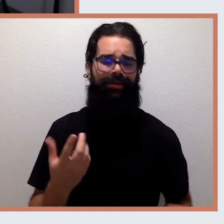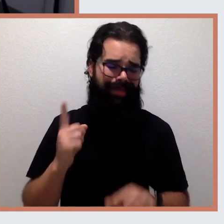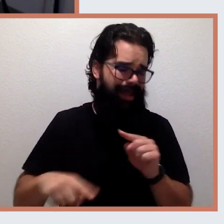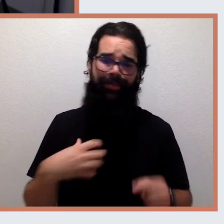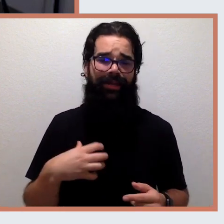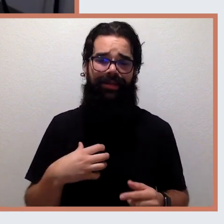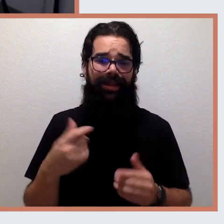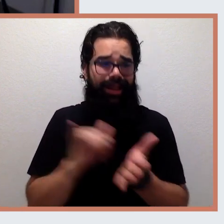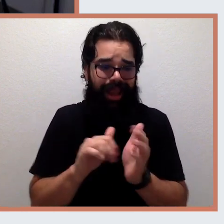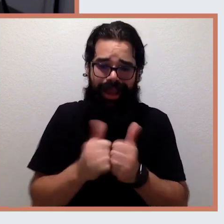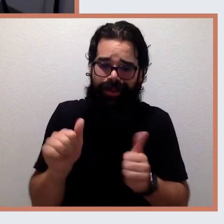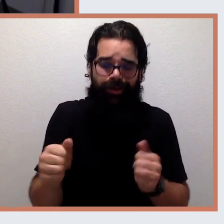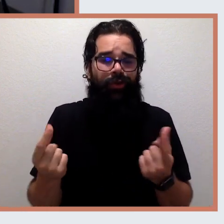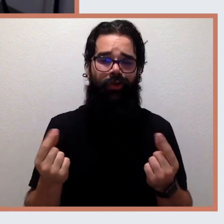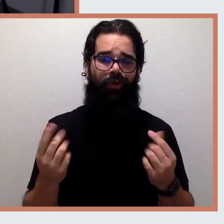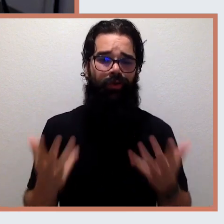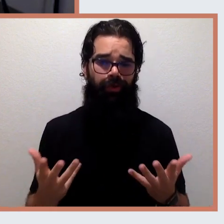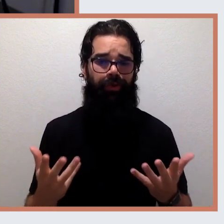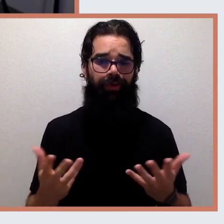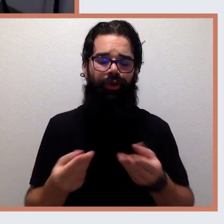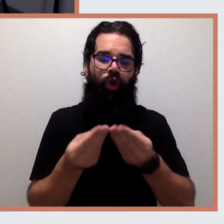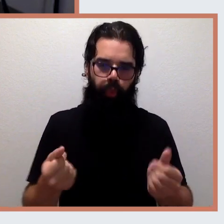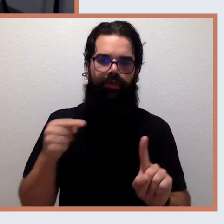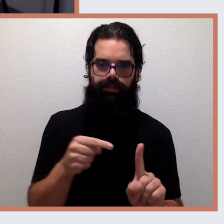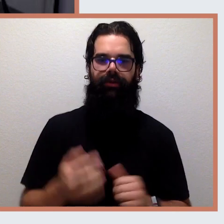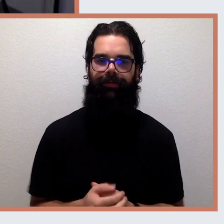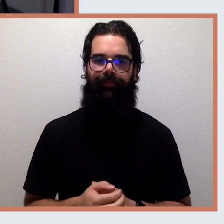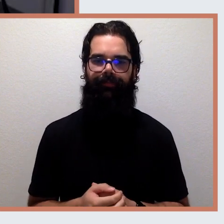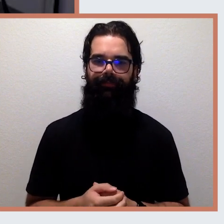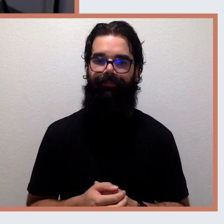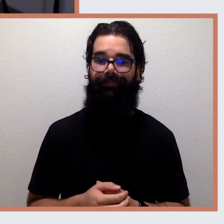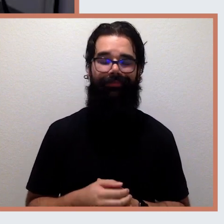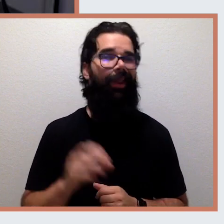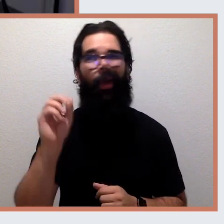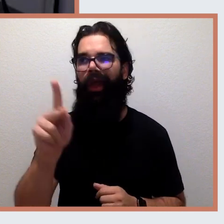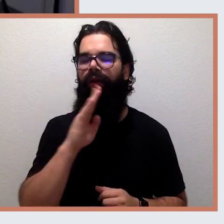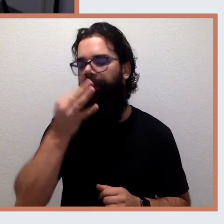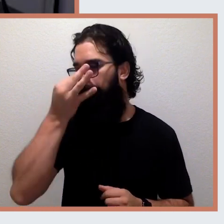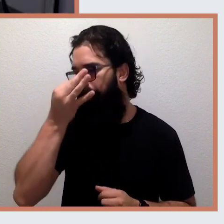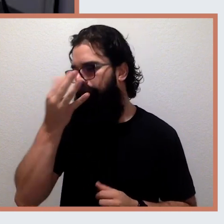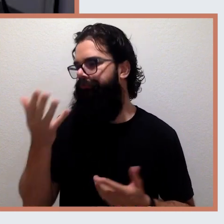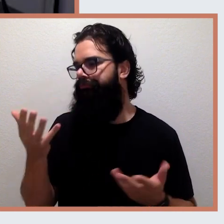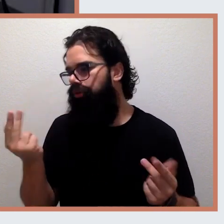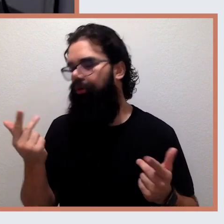We have to be the solution. We can't whine. We can't complain because if you do, nothing gets done.